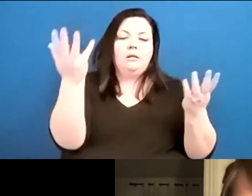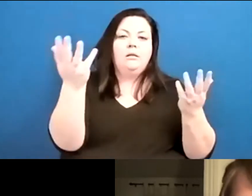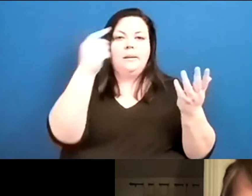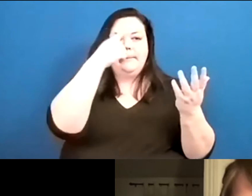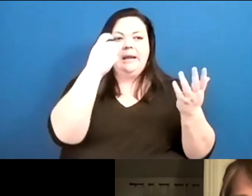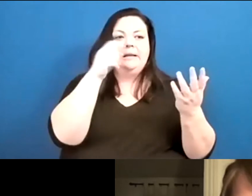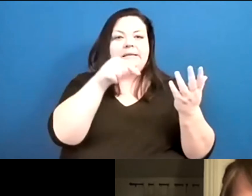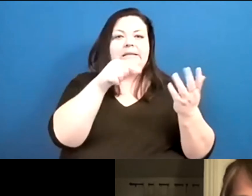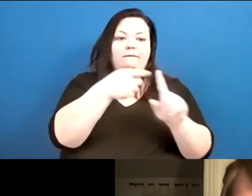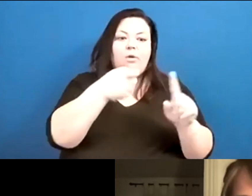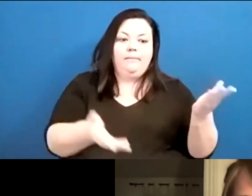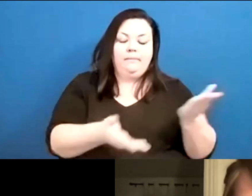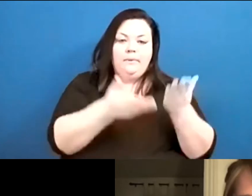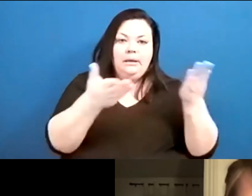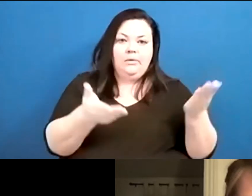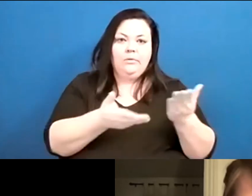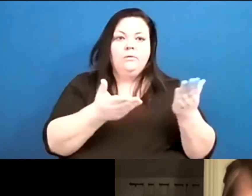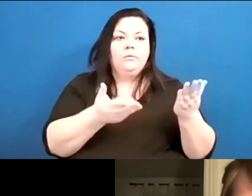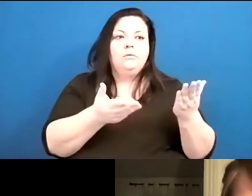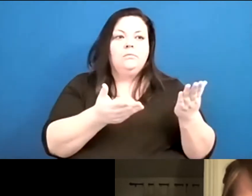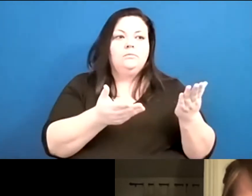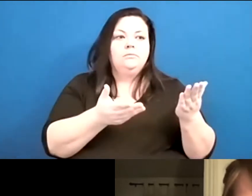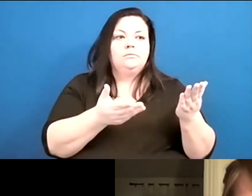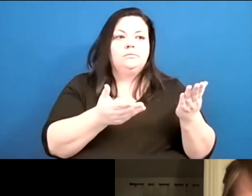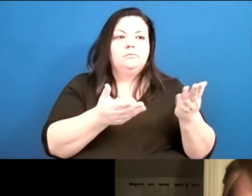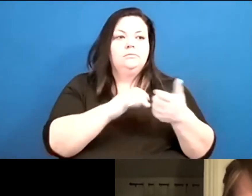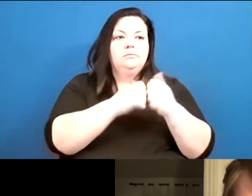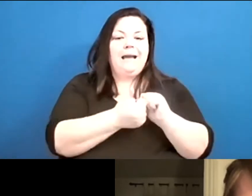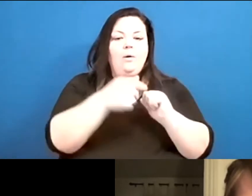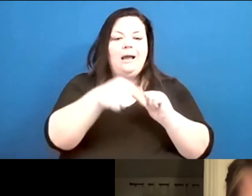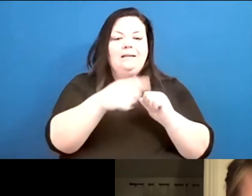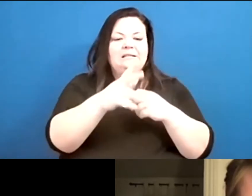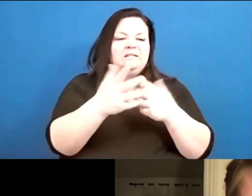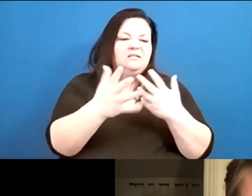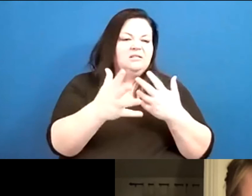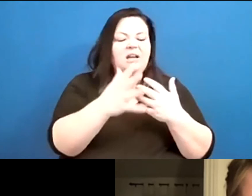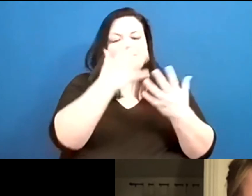and the way that it's, um, got this kind of sad dust bowl-esque